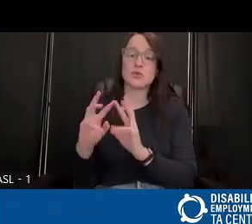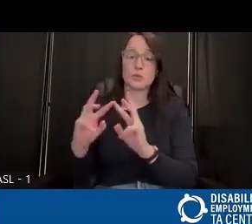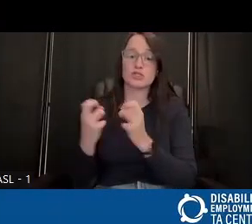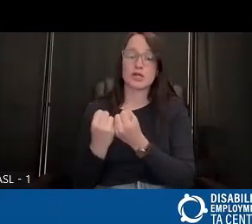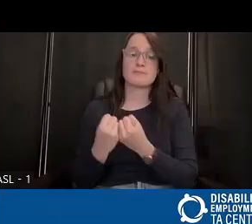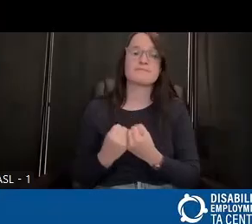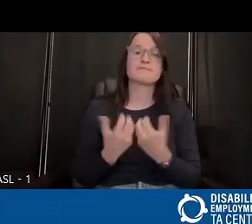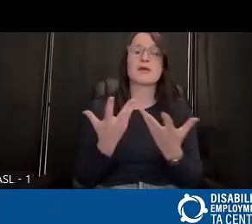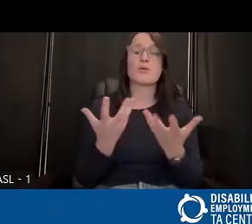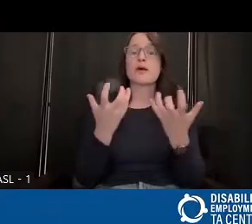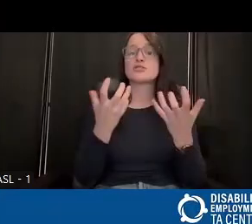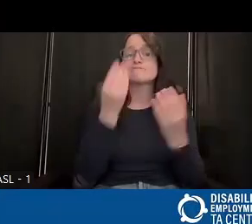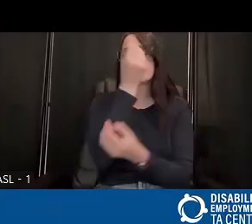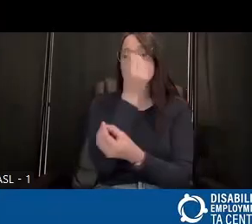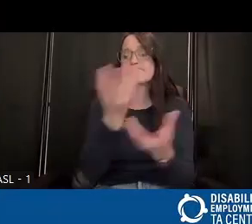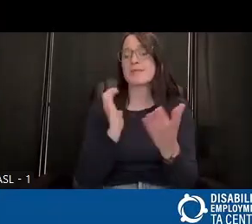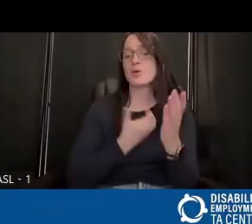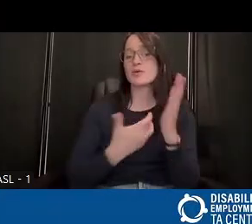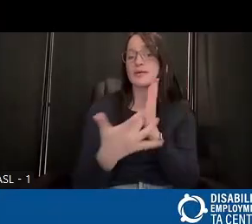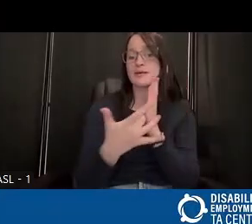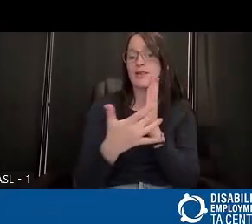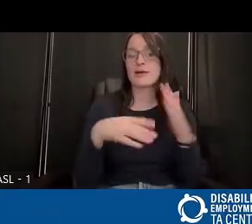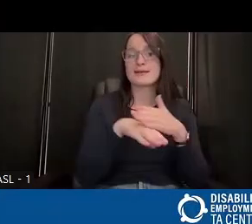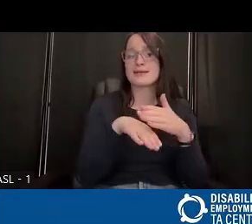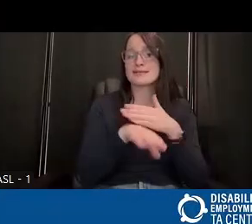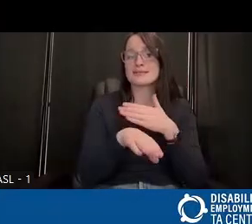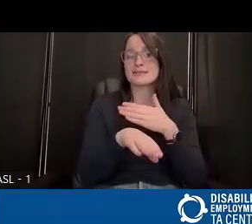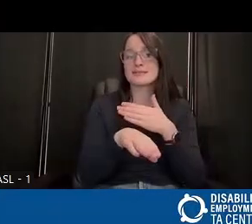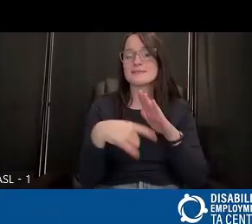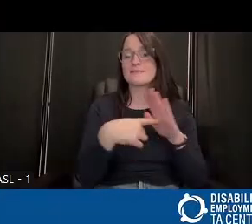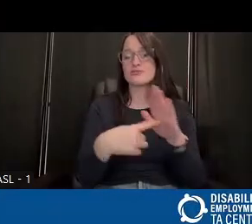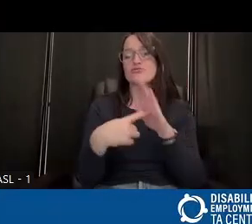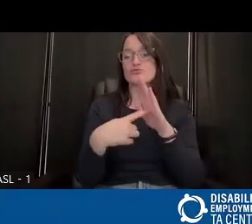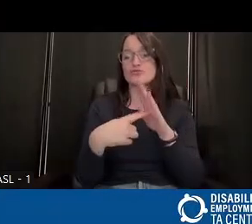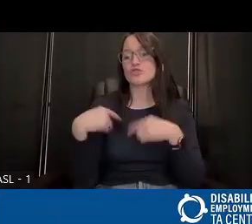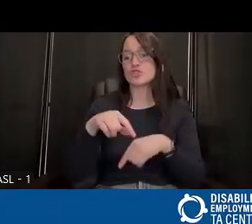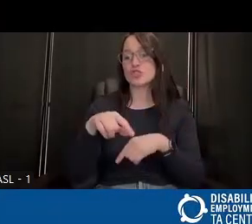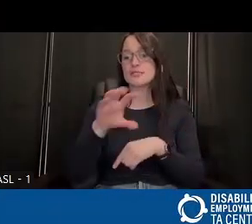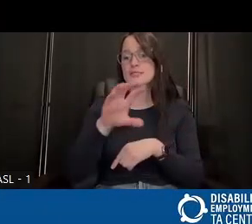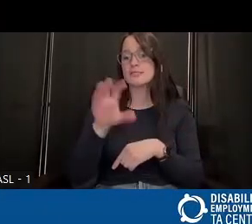uh the technology and accessibility features that we have in our Zoom today. So um with respect to